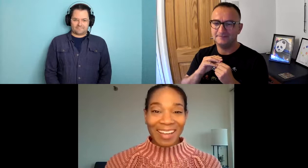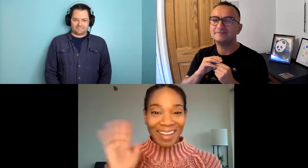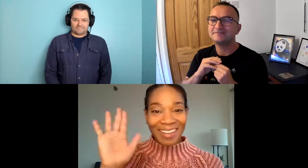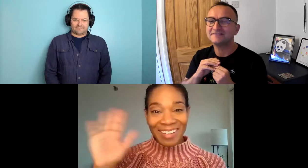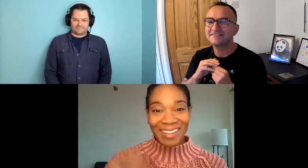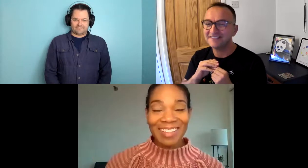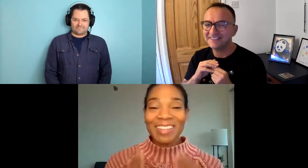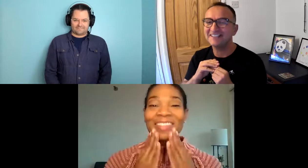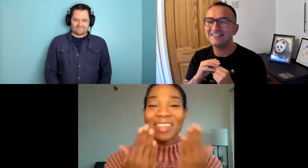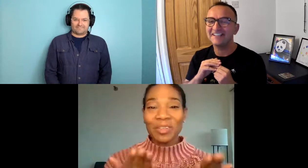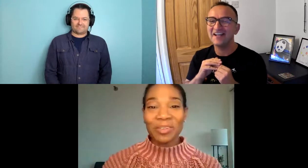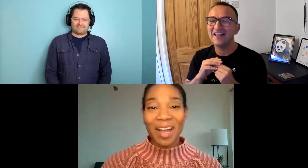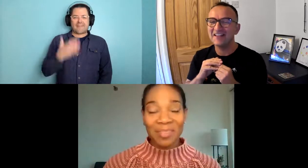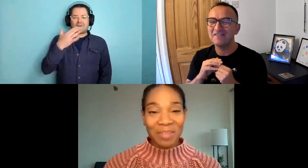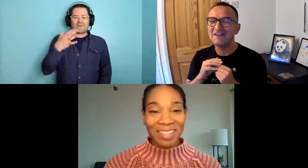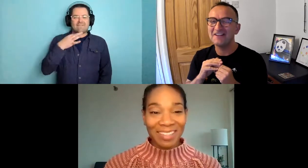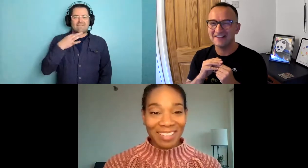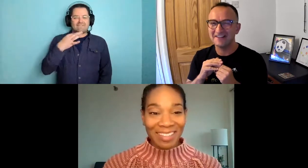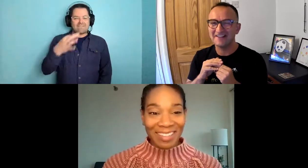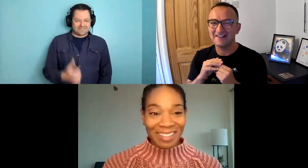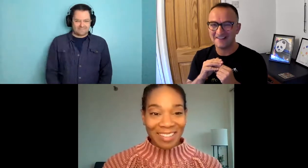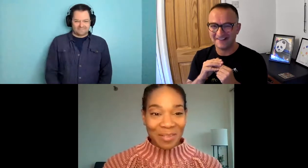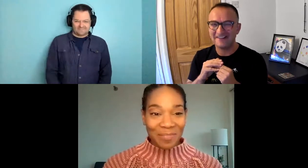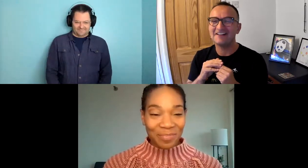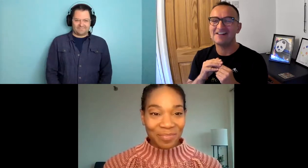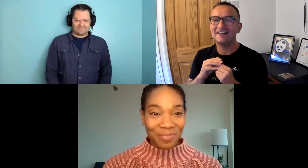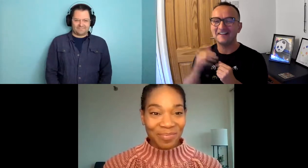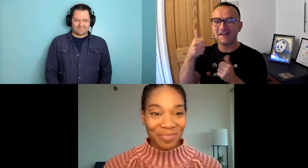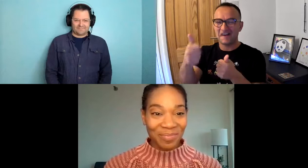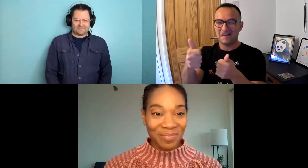my interpreter, we will chat with Chloe about how that